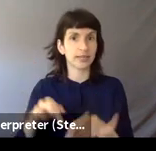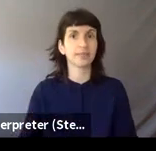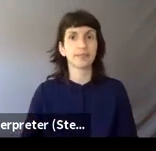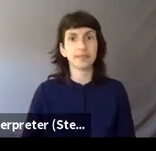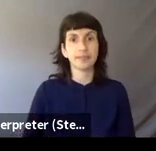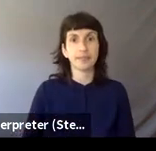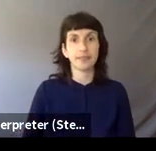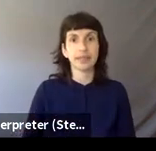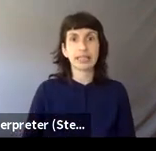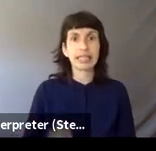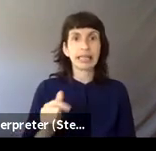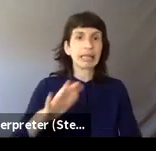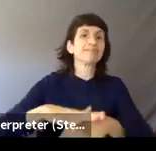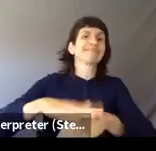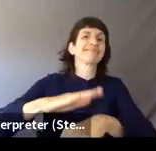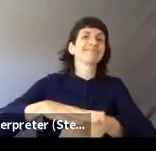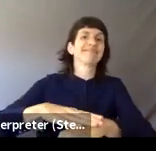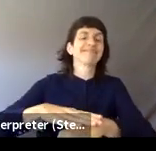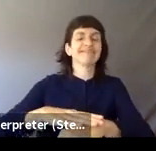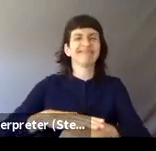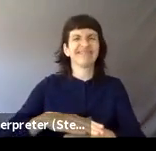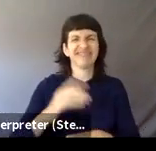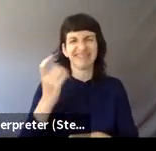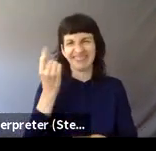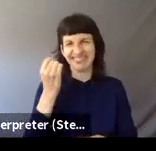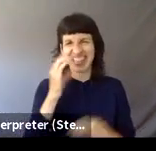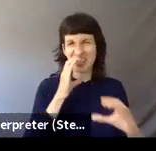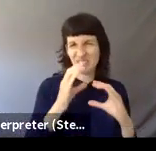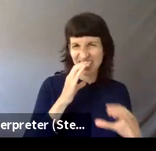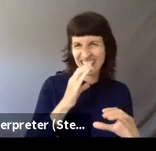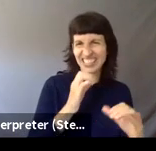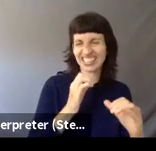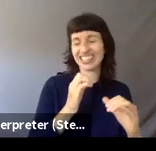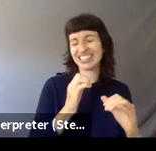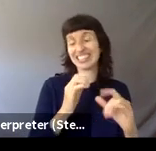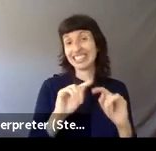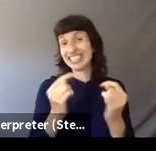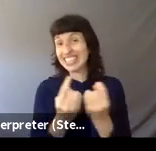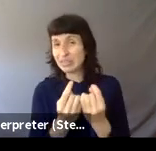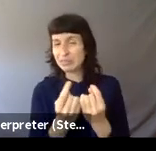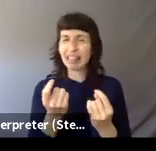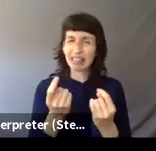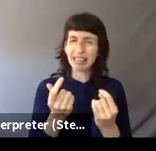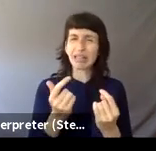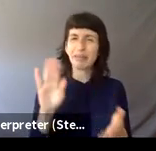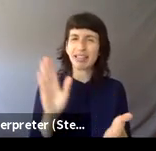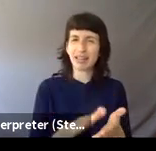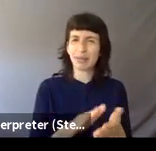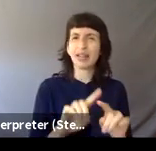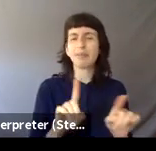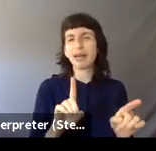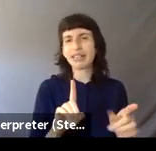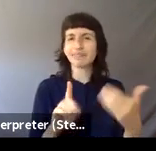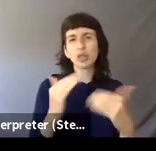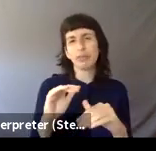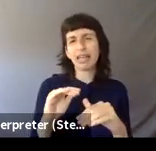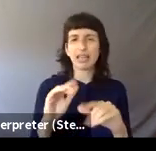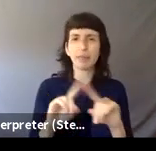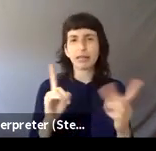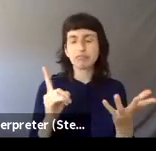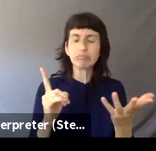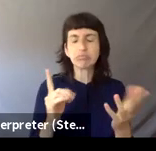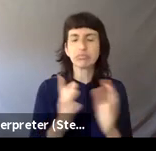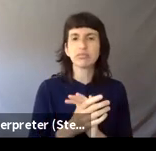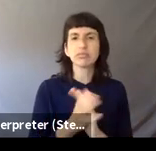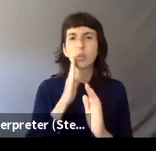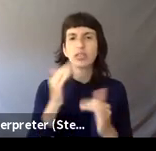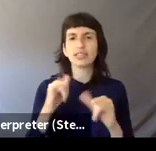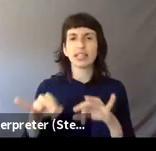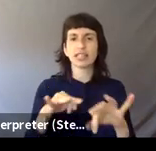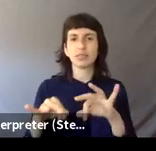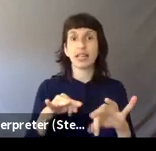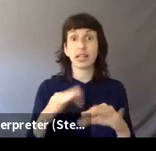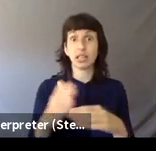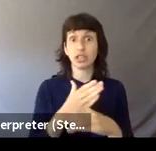But we will get there today and talk about what kind of communication is available.